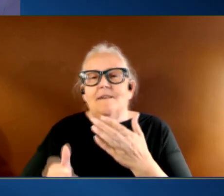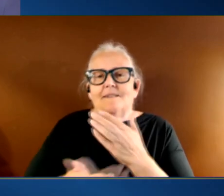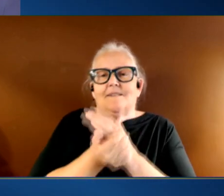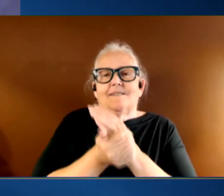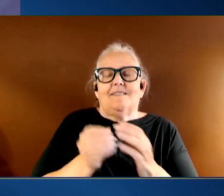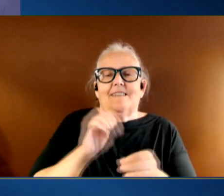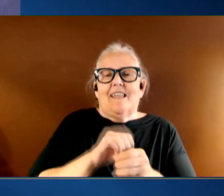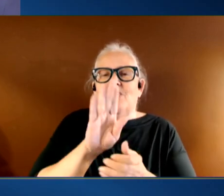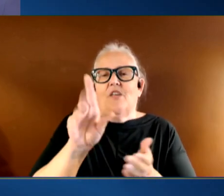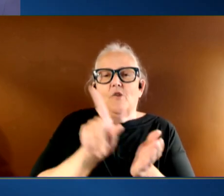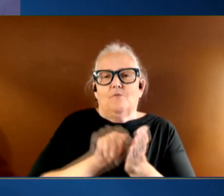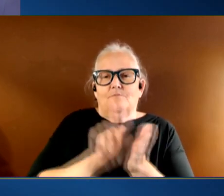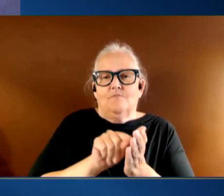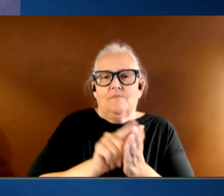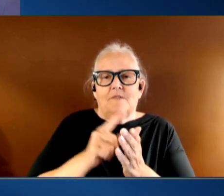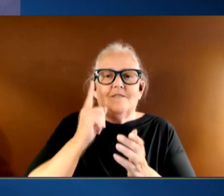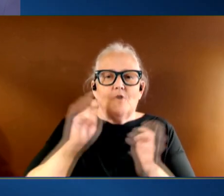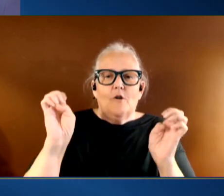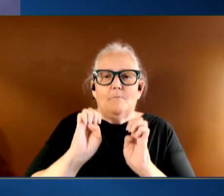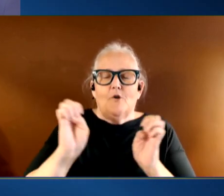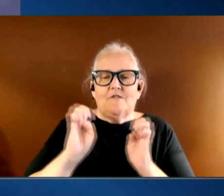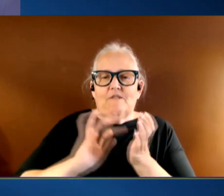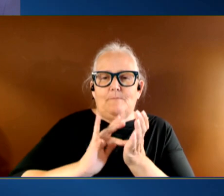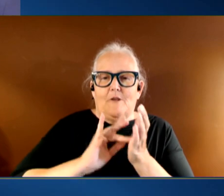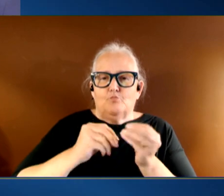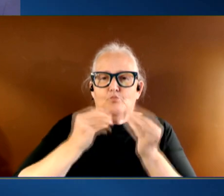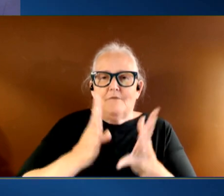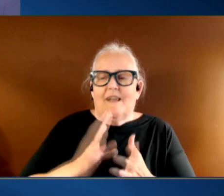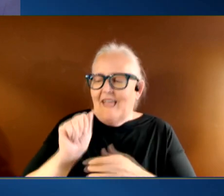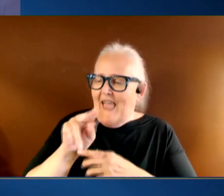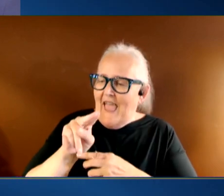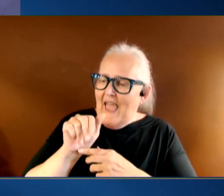emergency medicine providers, the Annals of Emergency Medicine. So,